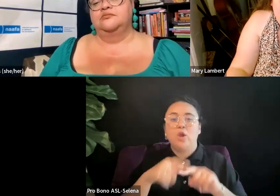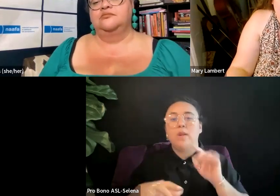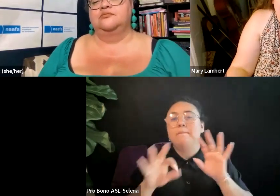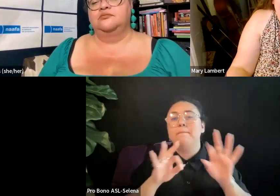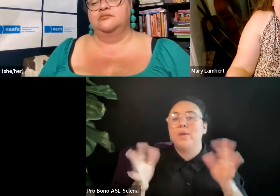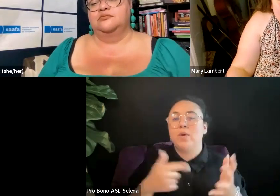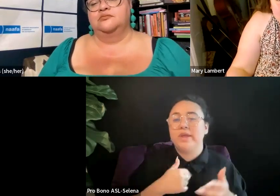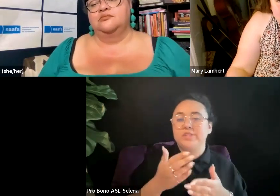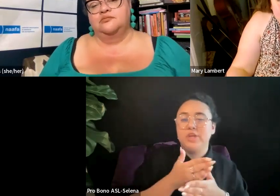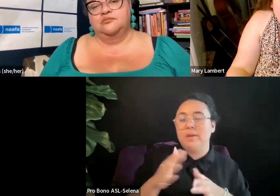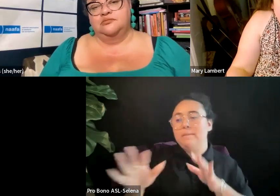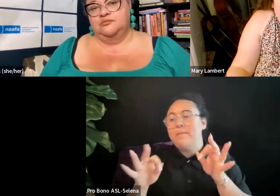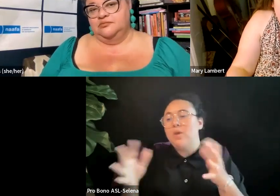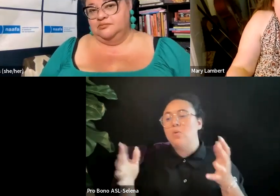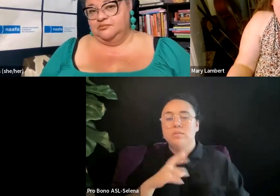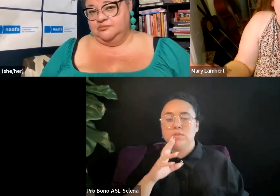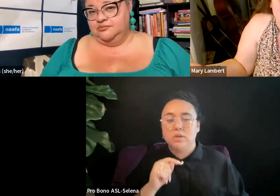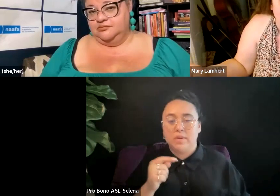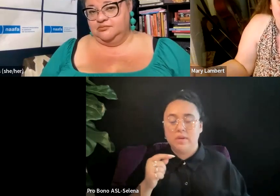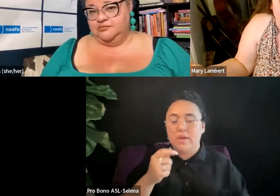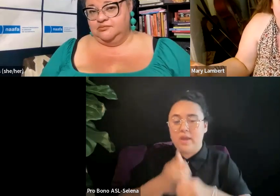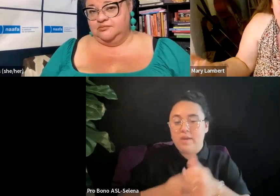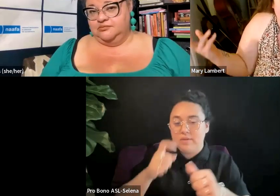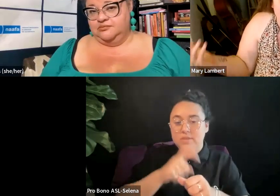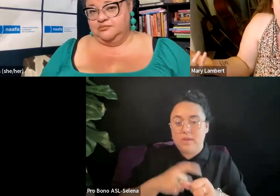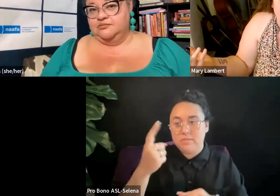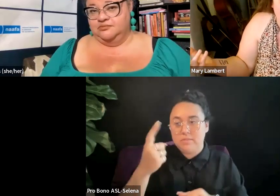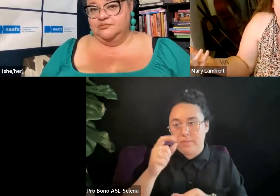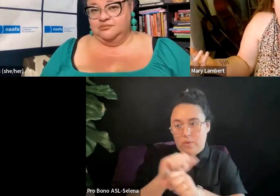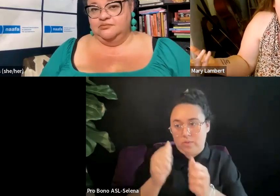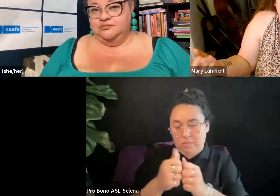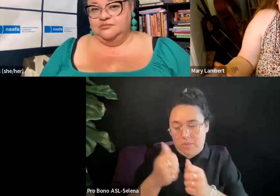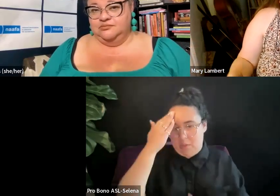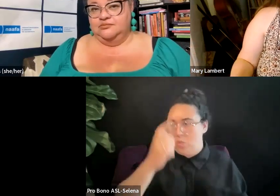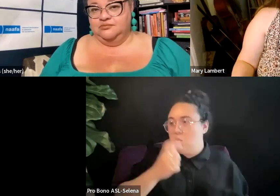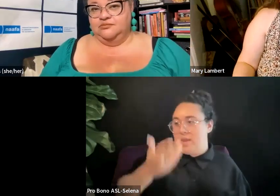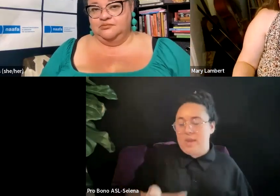So any time somebody was working with me, they knew the deal. Like, this is just what it's going to look like.